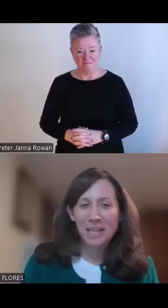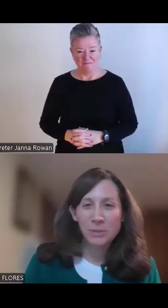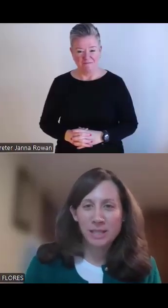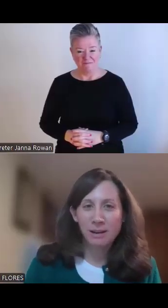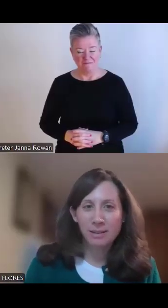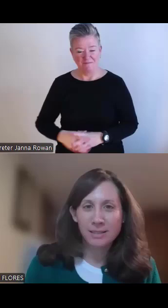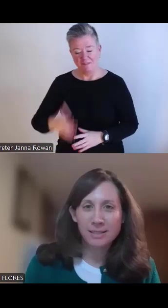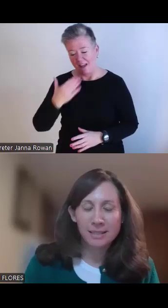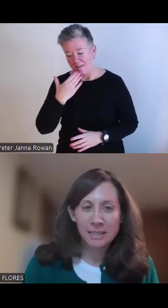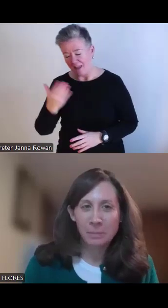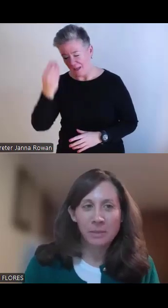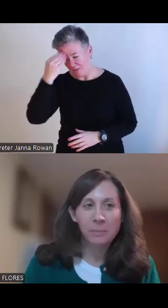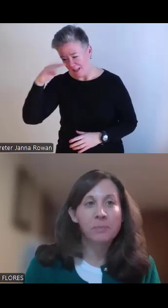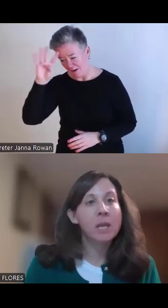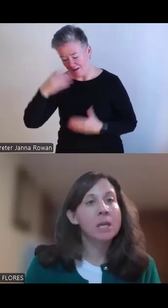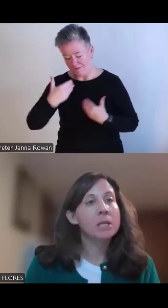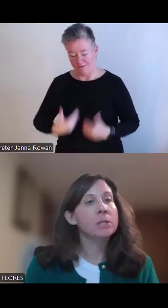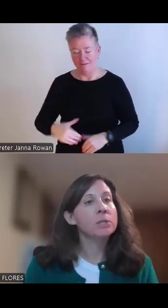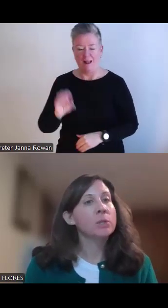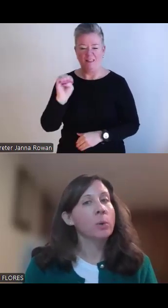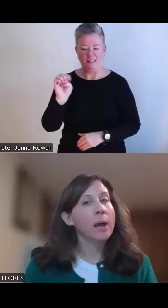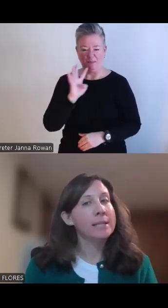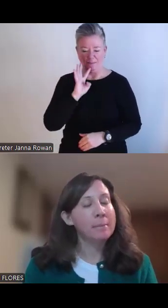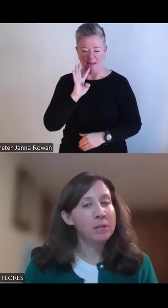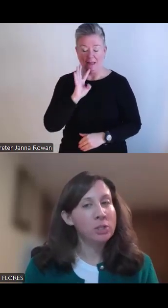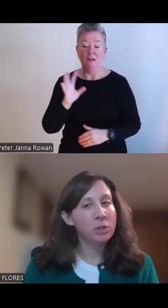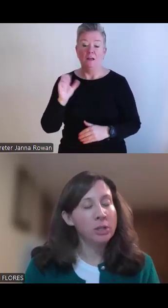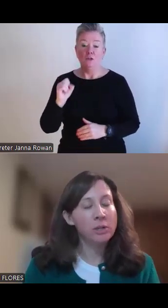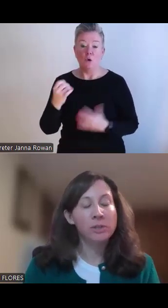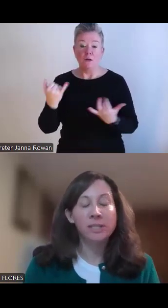ELIZABETH FLORES >> Thank you, Sara. This is Elizabeth. So, as I mentioned earlier,